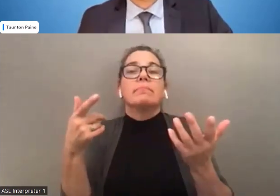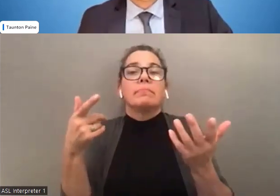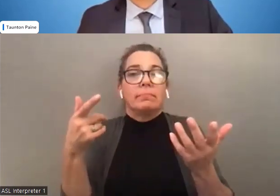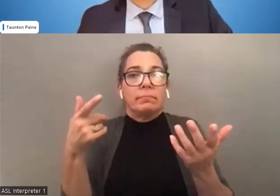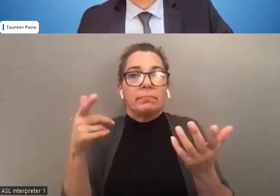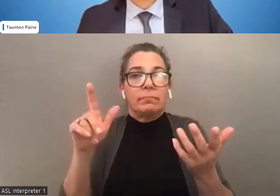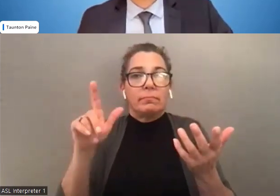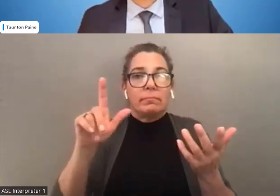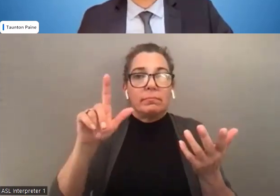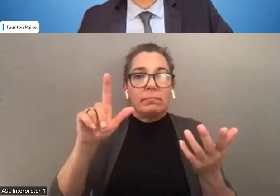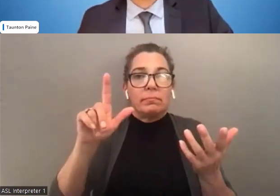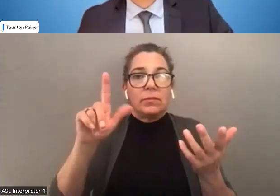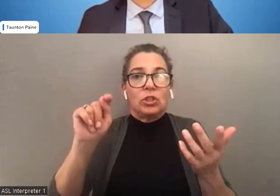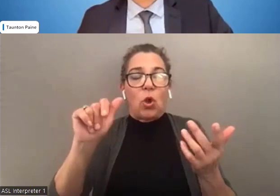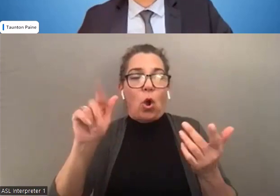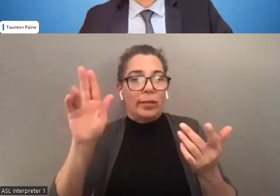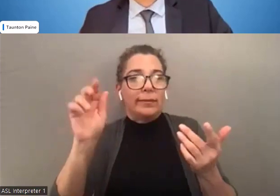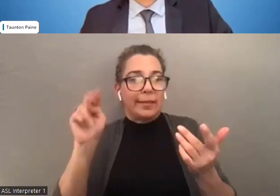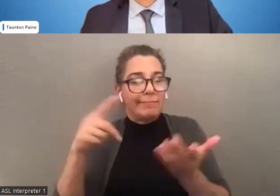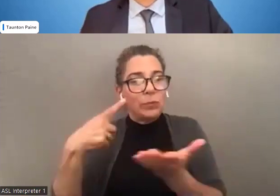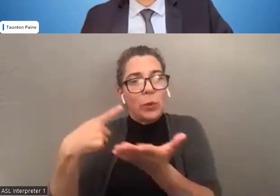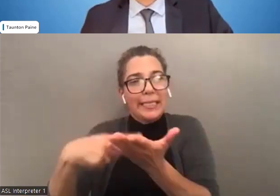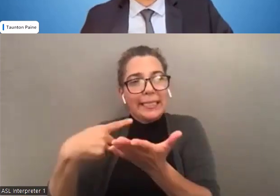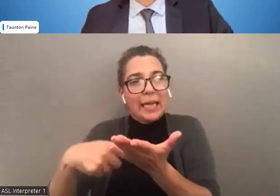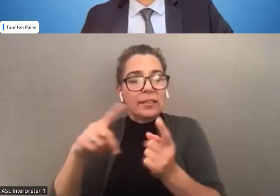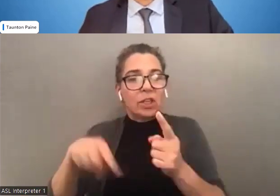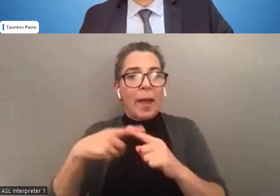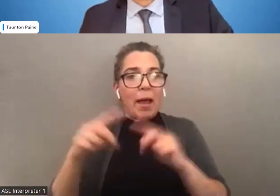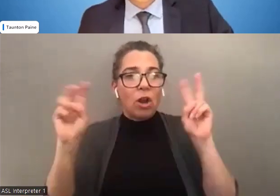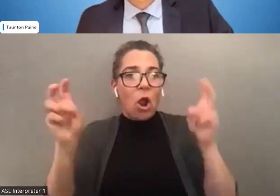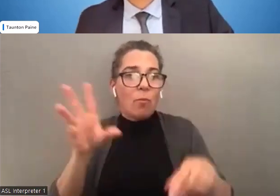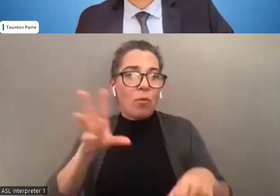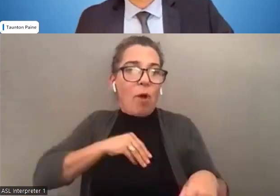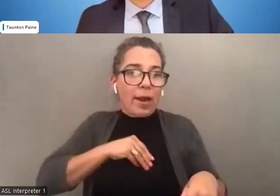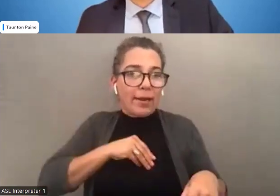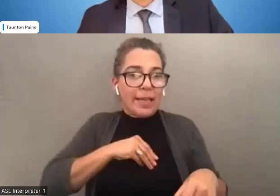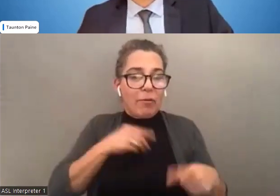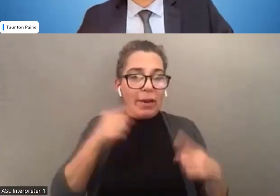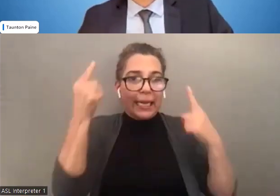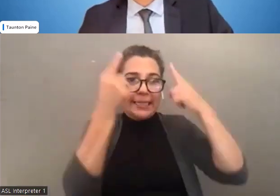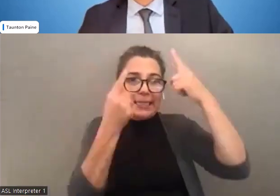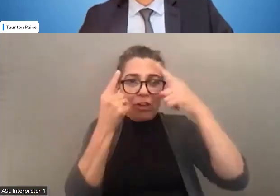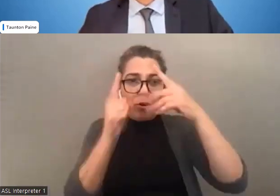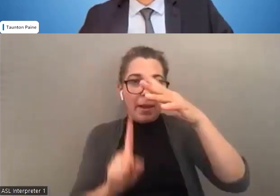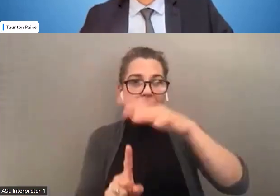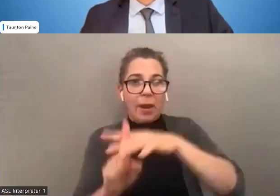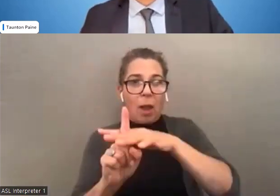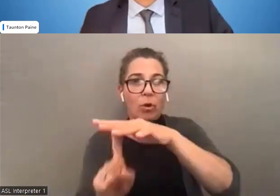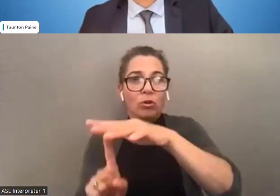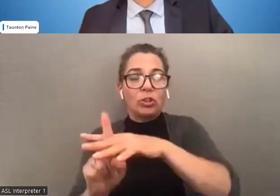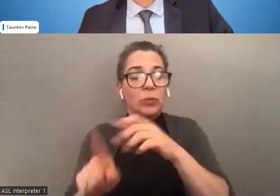and we talked about sort of proprietary considerations that can emerge, you know, in certain kinds of research, I think, sort of,